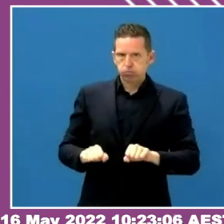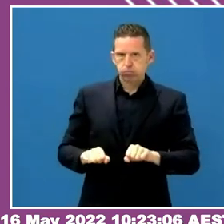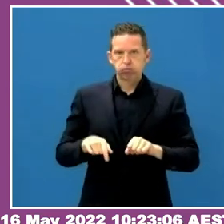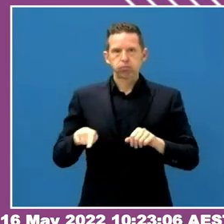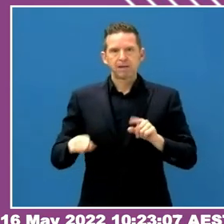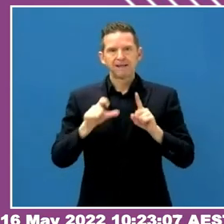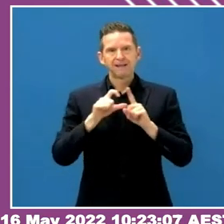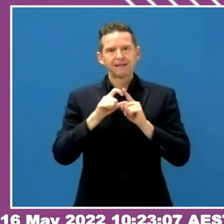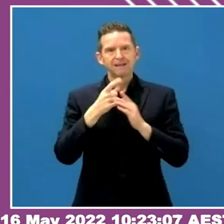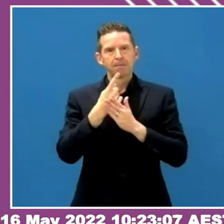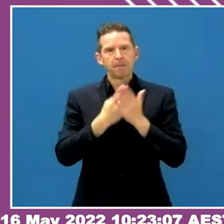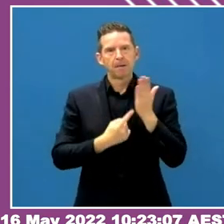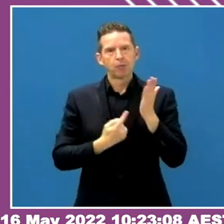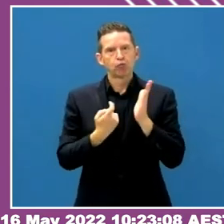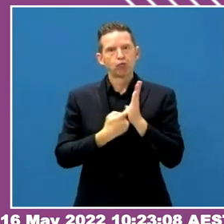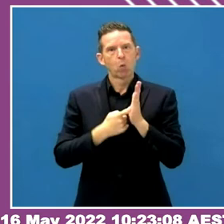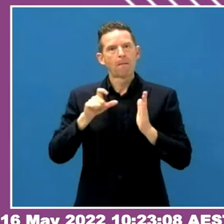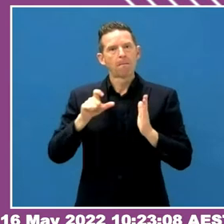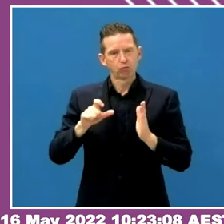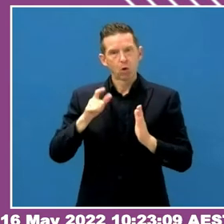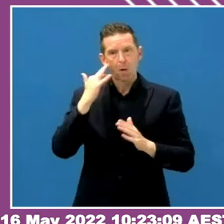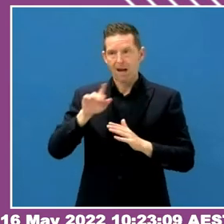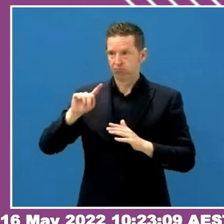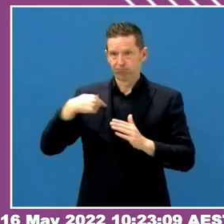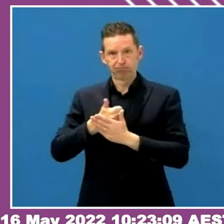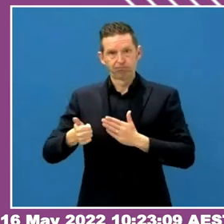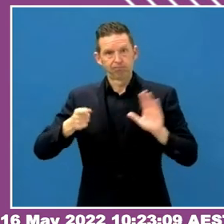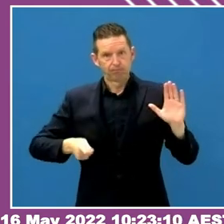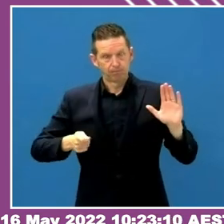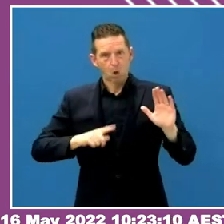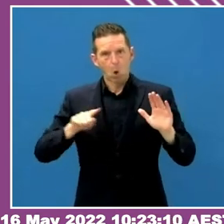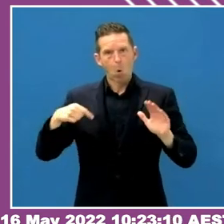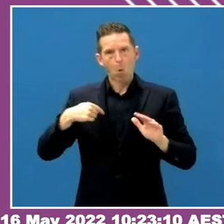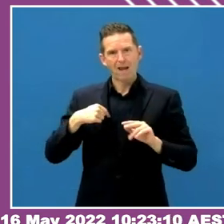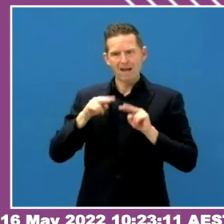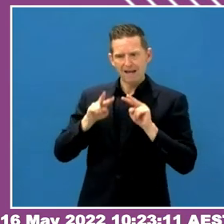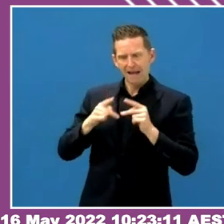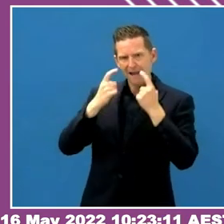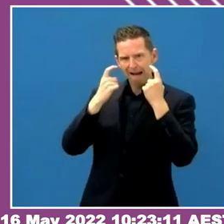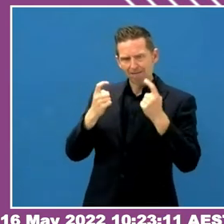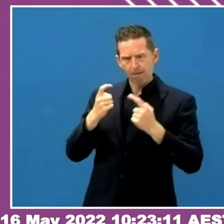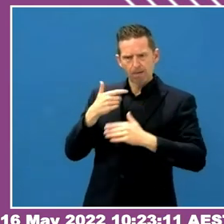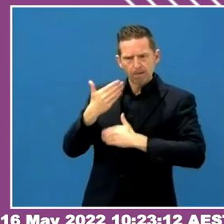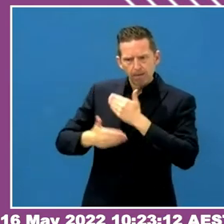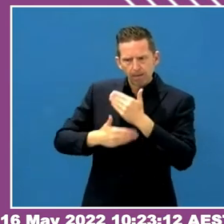hearings, we take a trauma informed approach to the presentation of evidence.